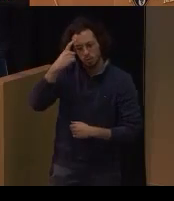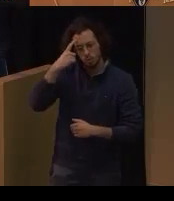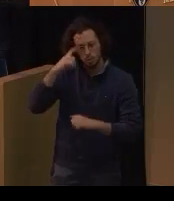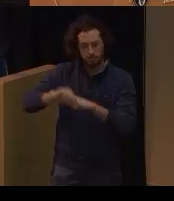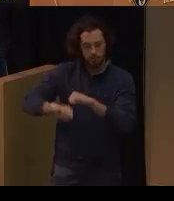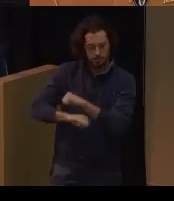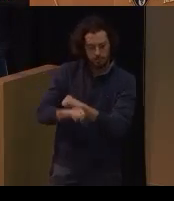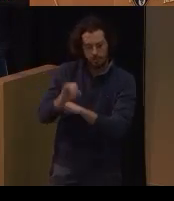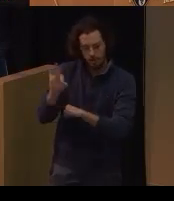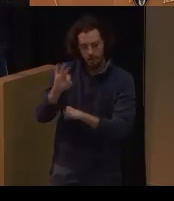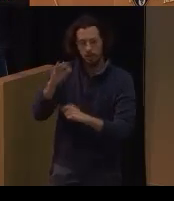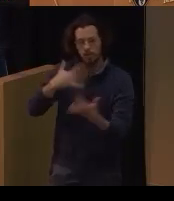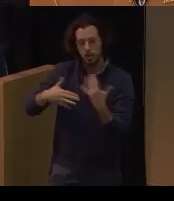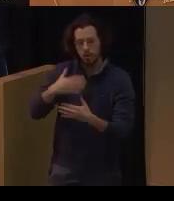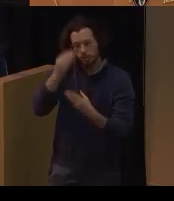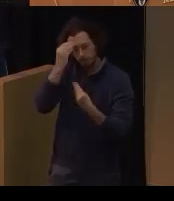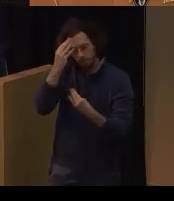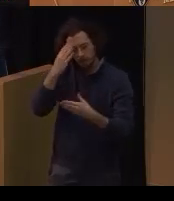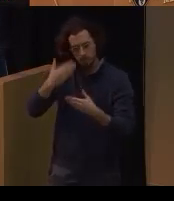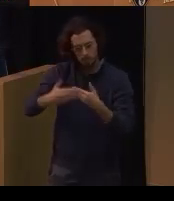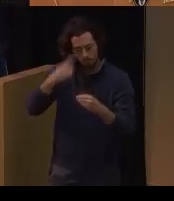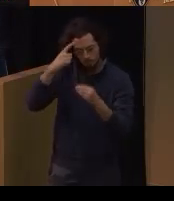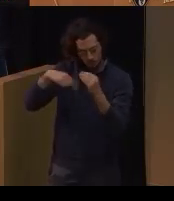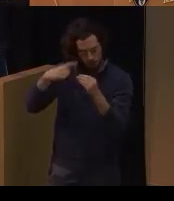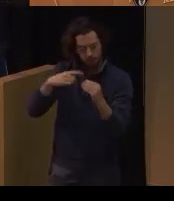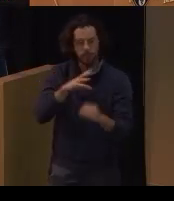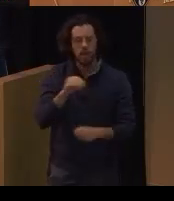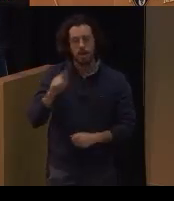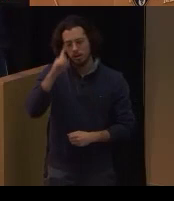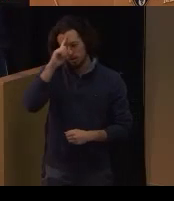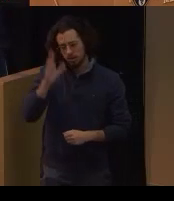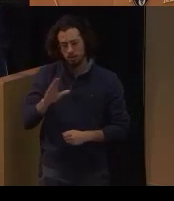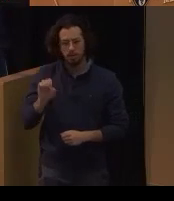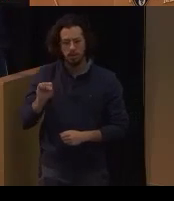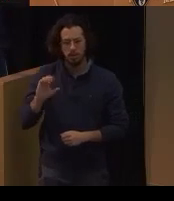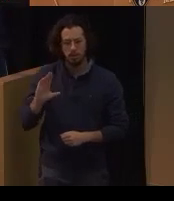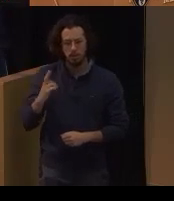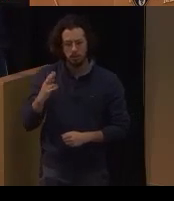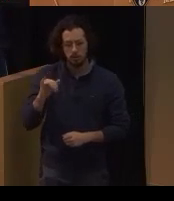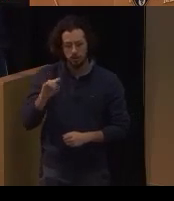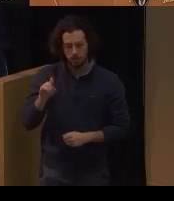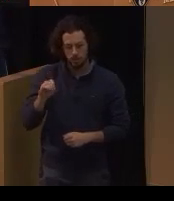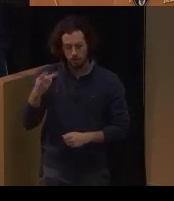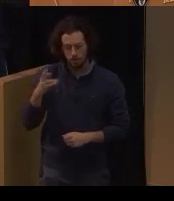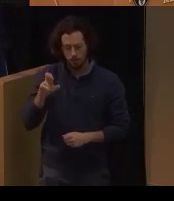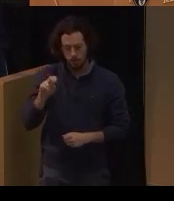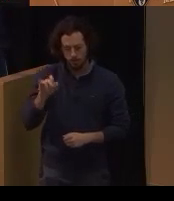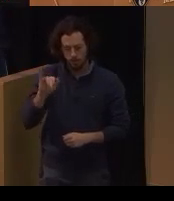social information processing as well as on schizophrenia and also on fmri-based neurofeedback